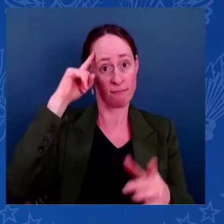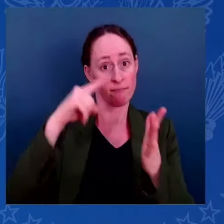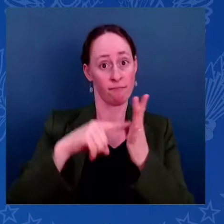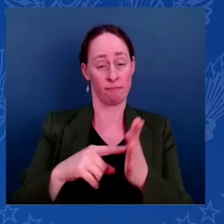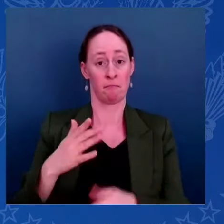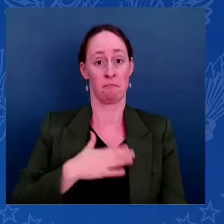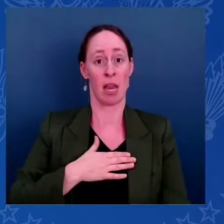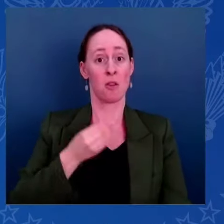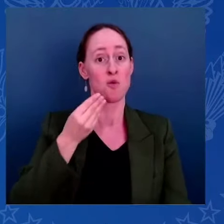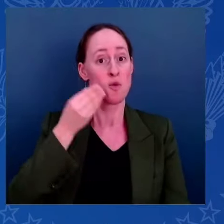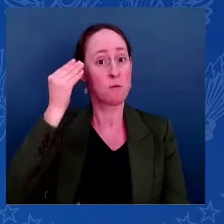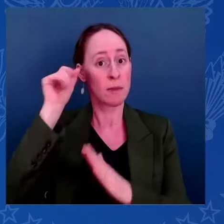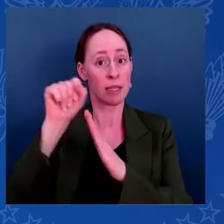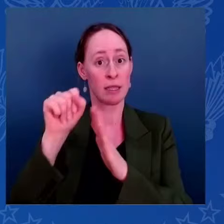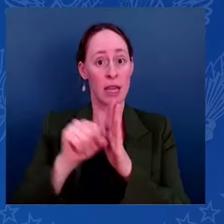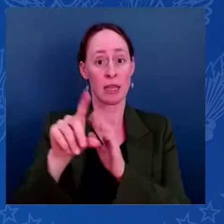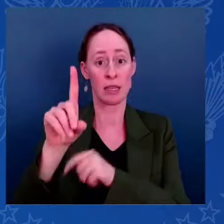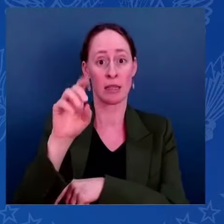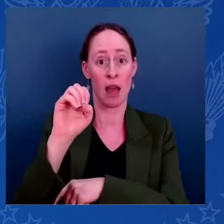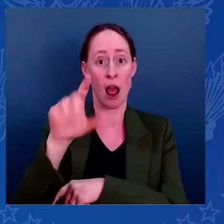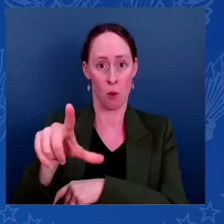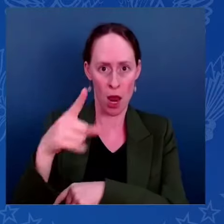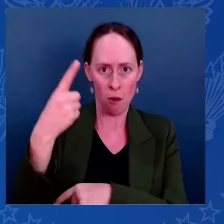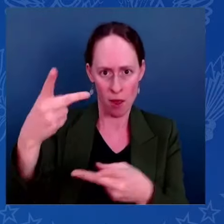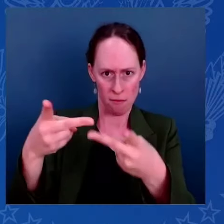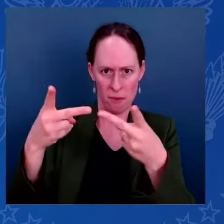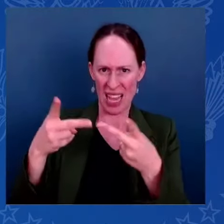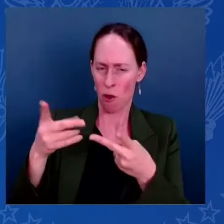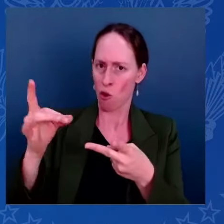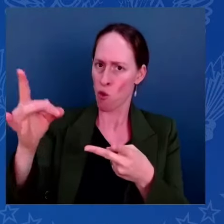cancer rate in any state in the nation until 2010.